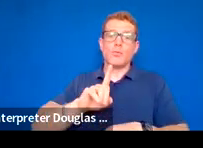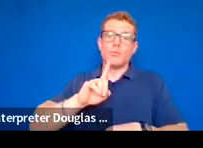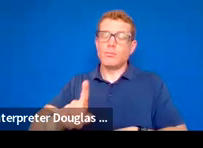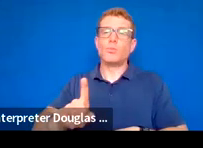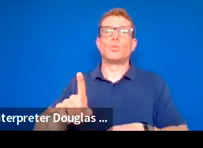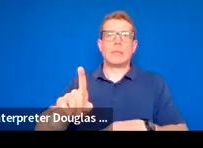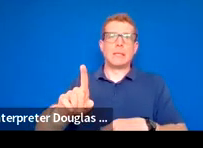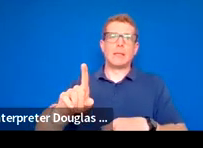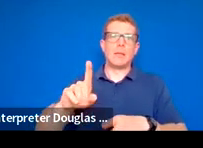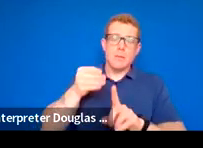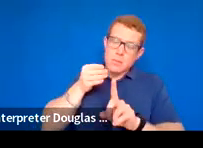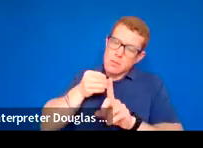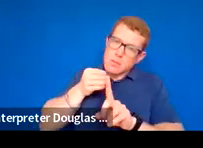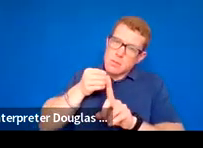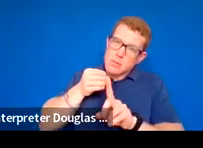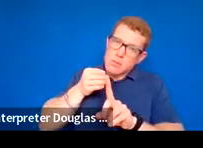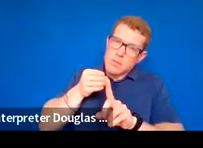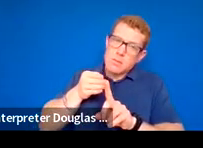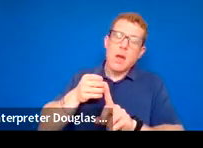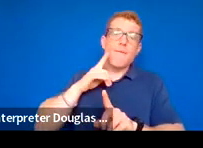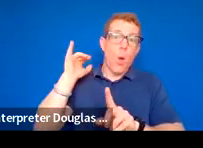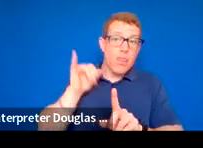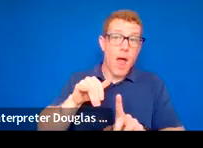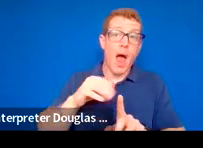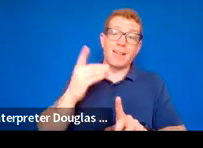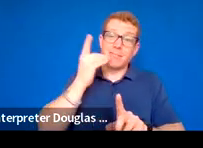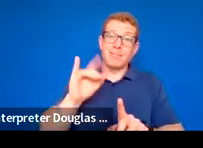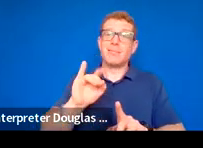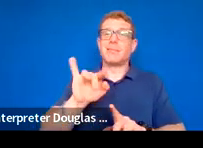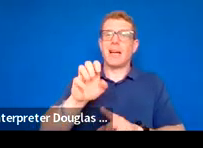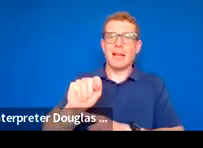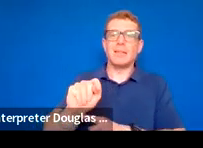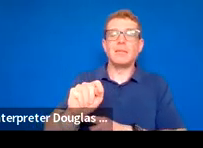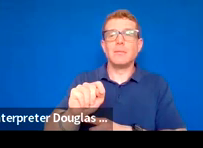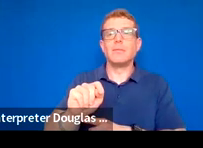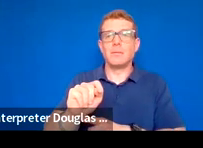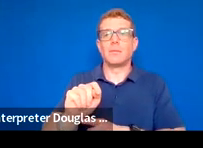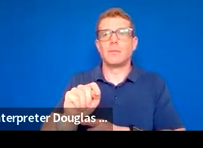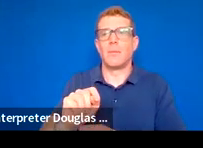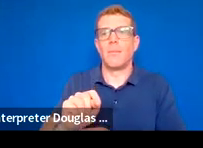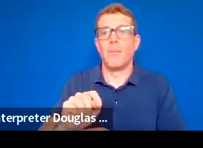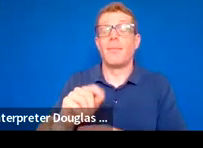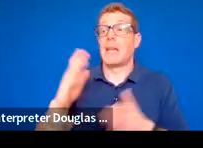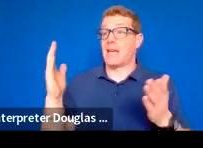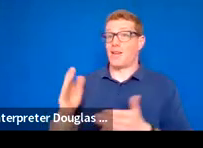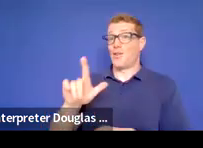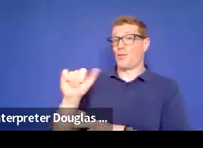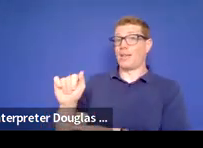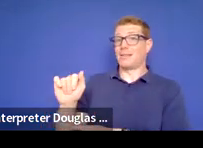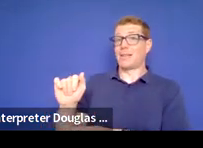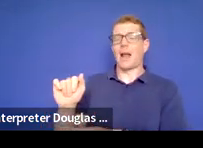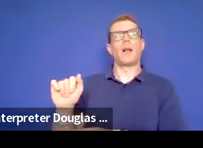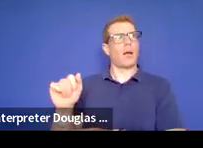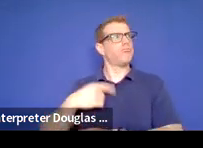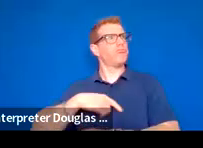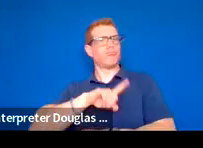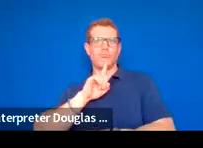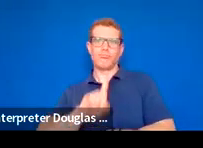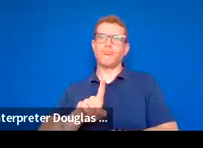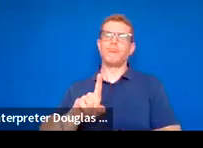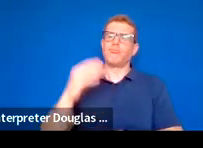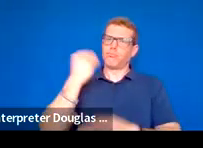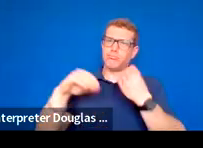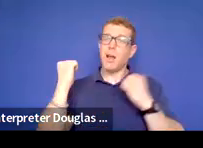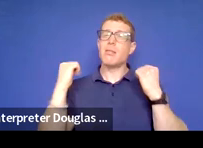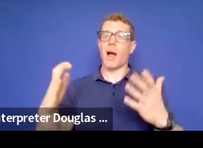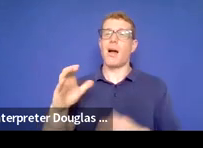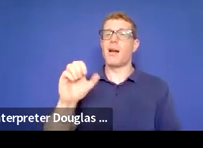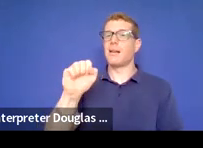But, as you can see, we here in Louisiana are pretty darn lucky that we can do as much seafood as we can do, and as much fresh foods as we can do.